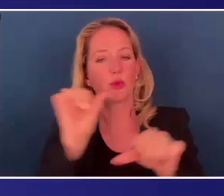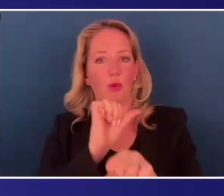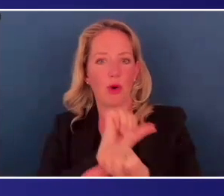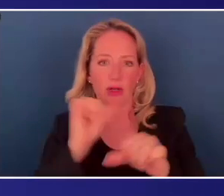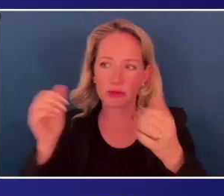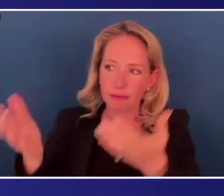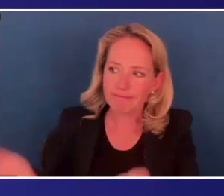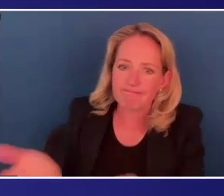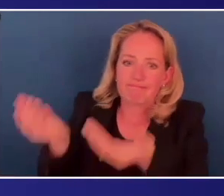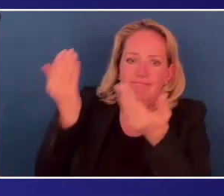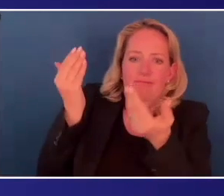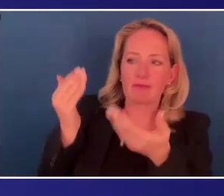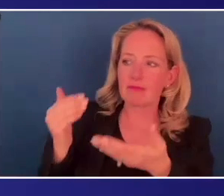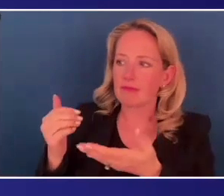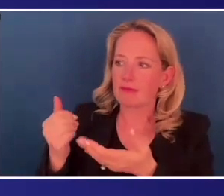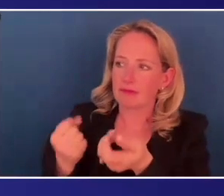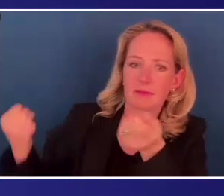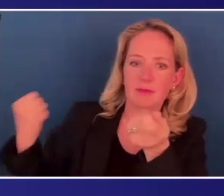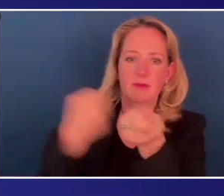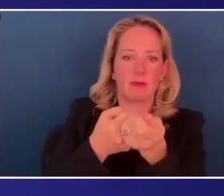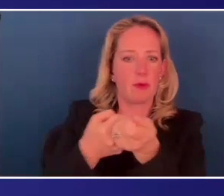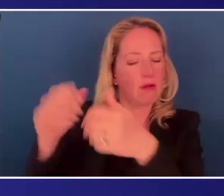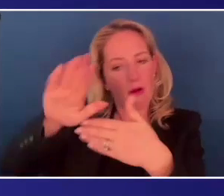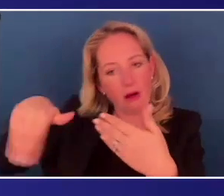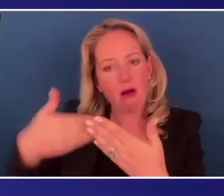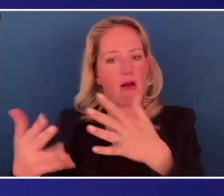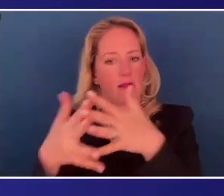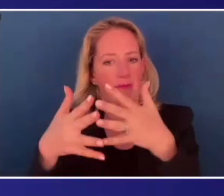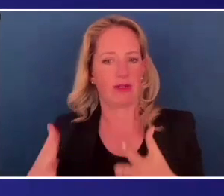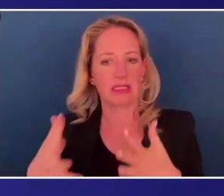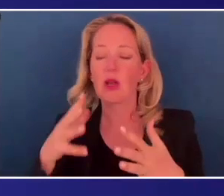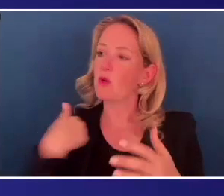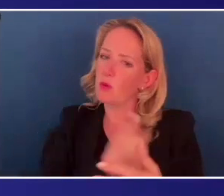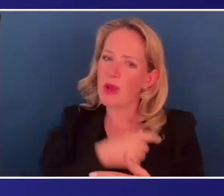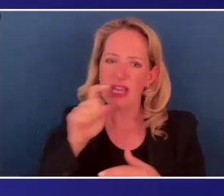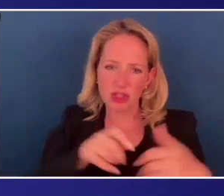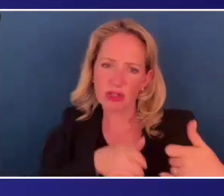And that is something that should be rewarded and not penalized because of the way that they do it.